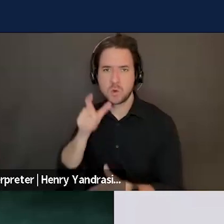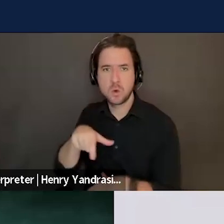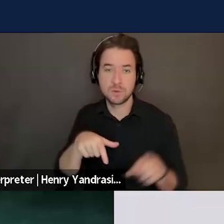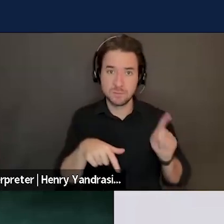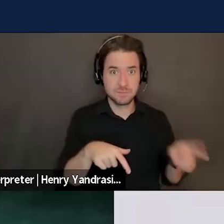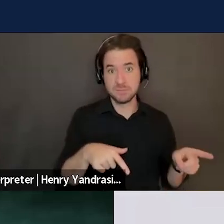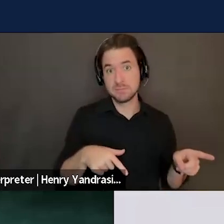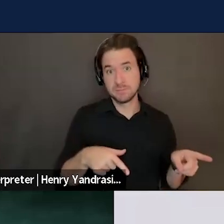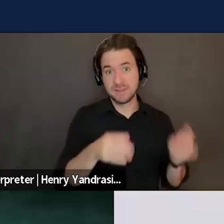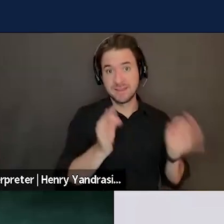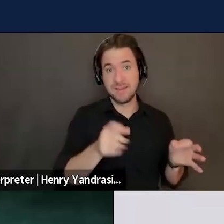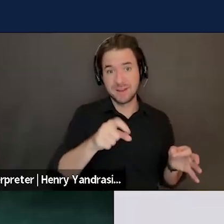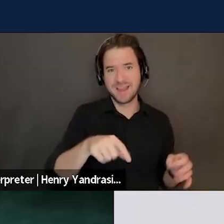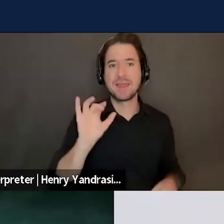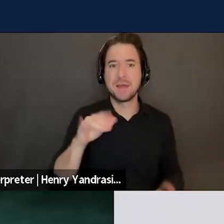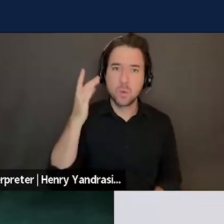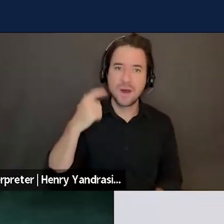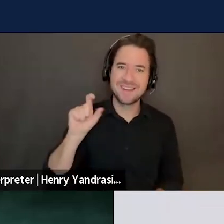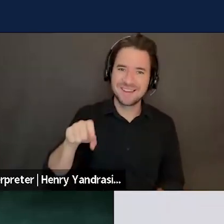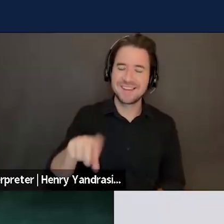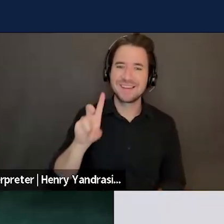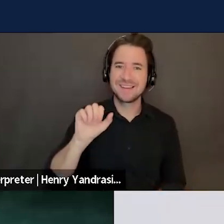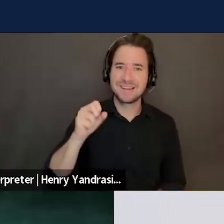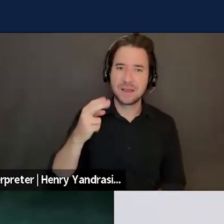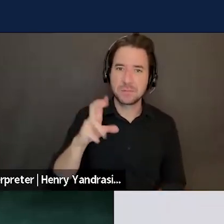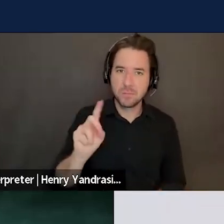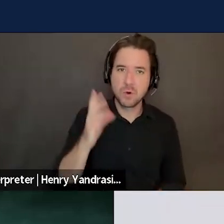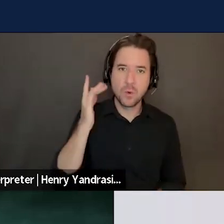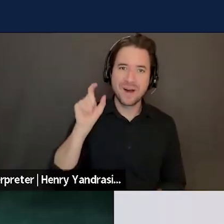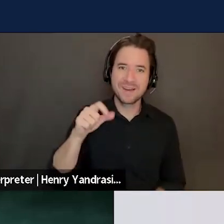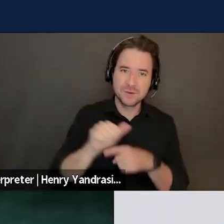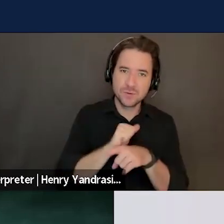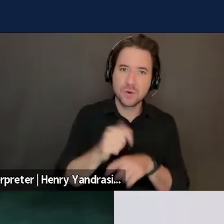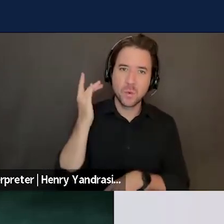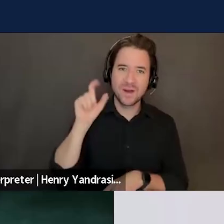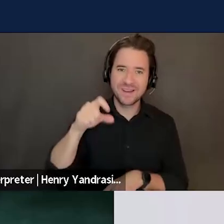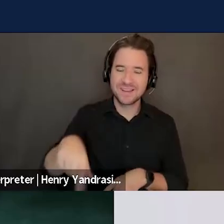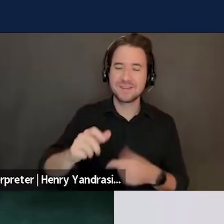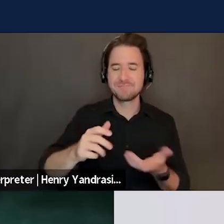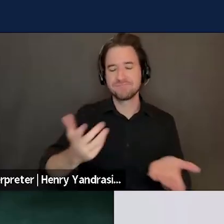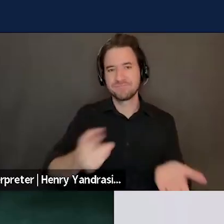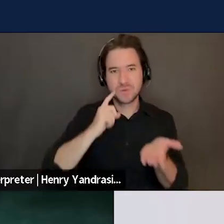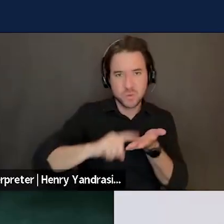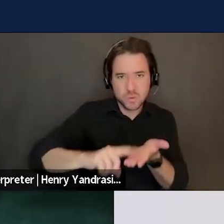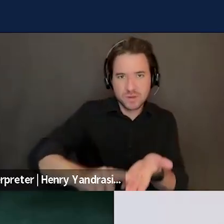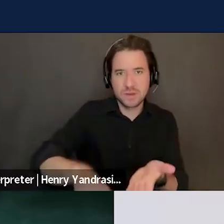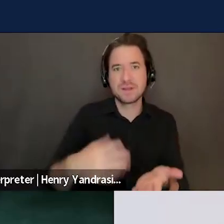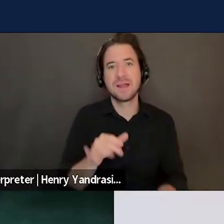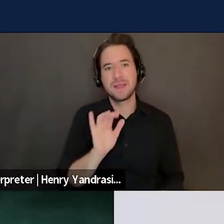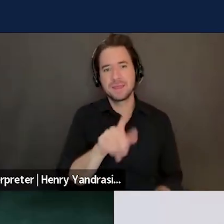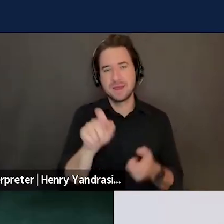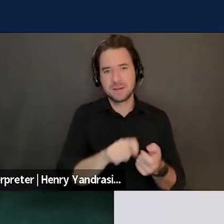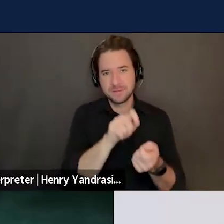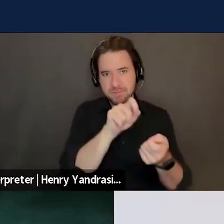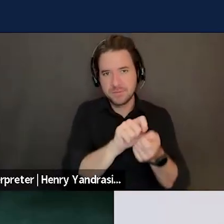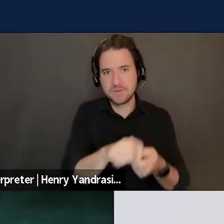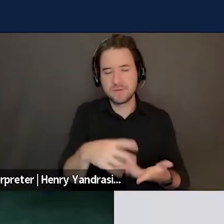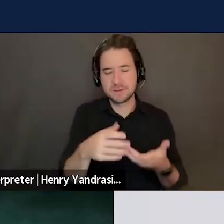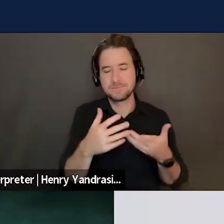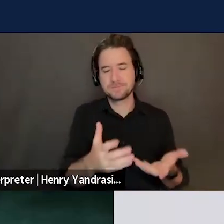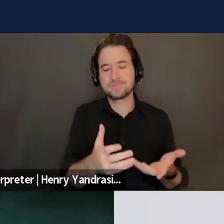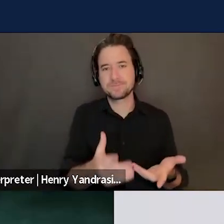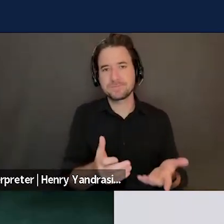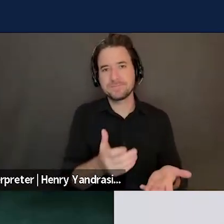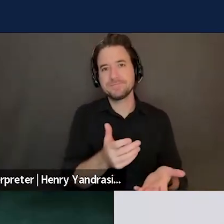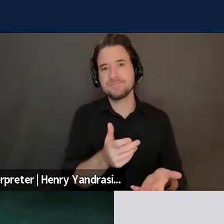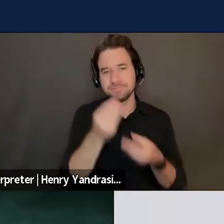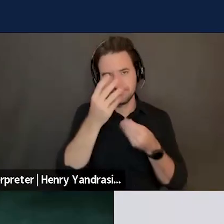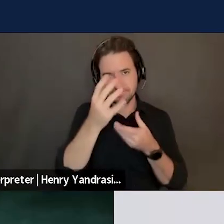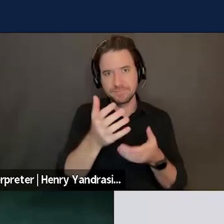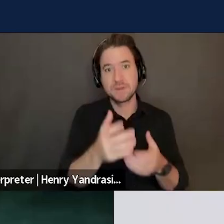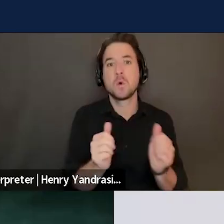to understand what is different, and that… precision medicine that we need, um, with guidance with smart tests and electronic health records, better training. Hopefully, we can do a better job.